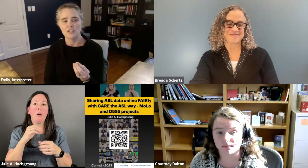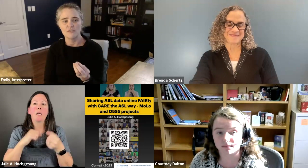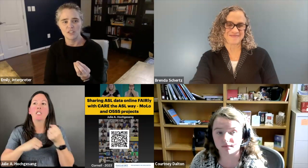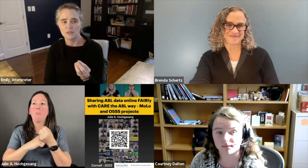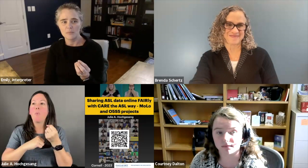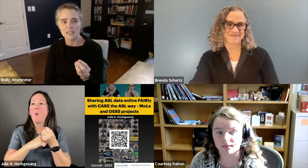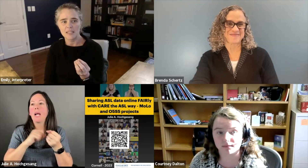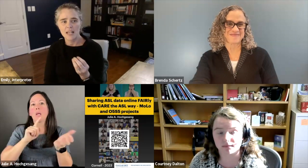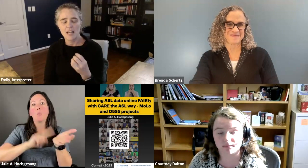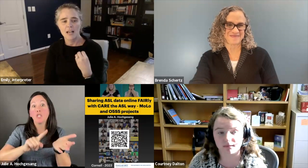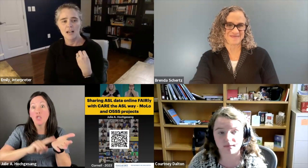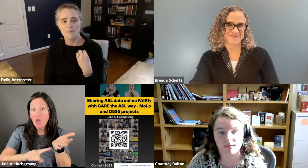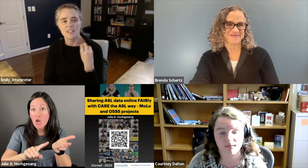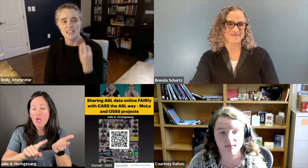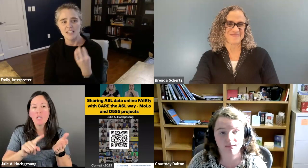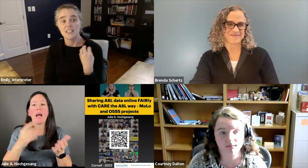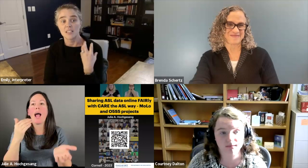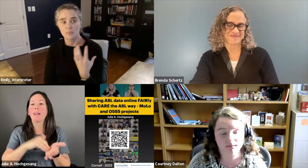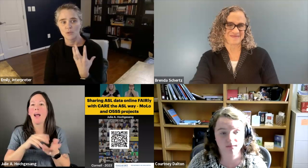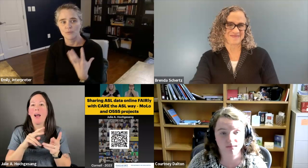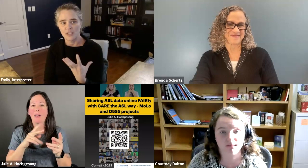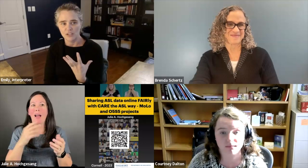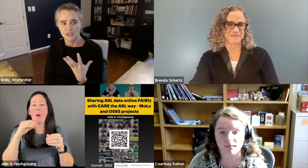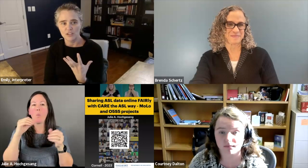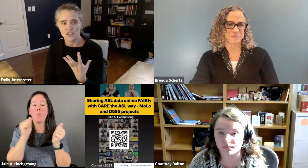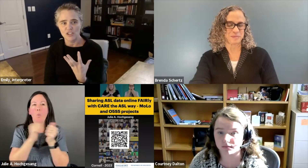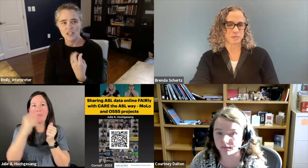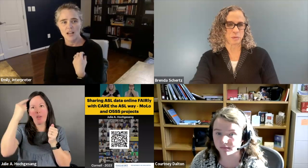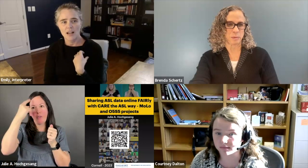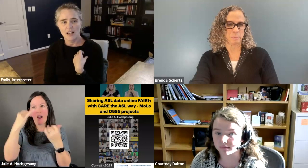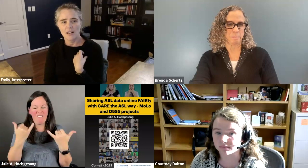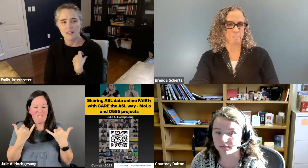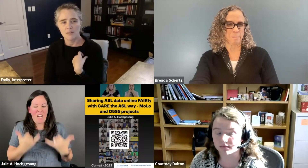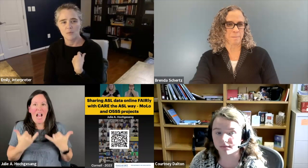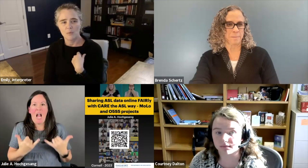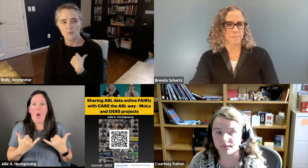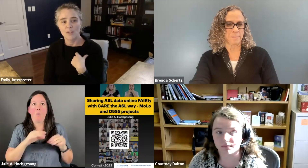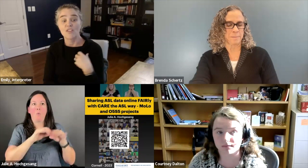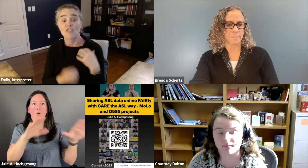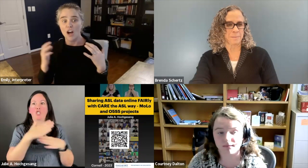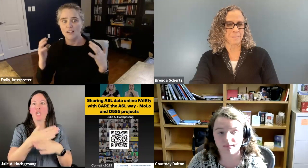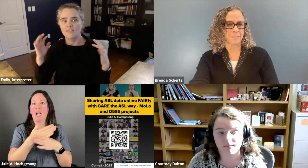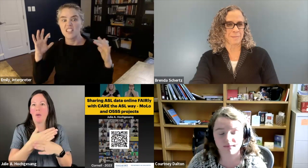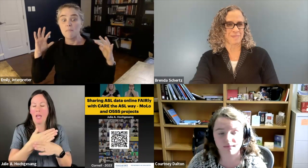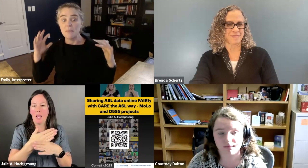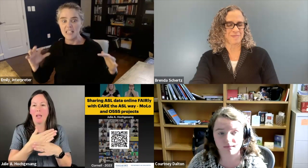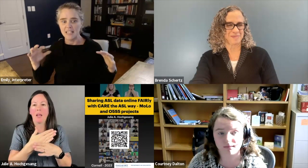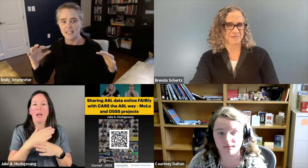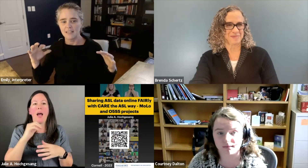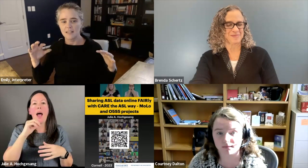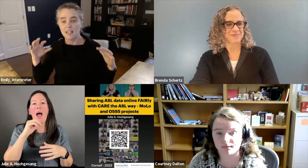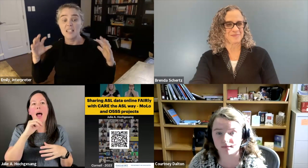of films the need to support research with the thought of the immediate the